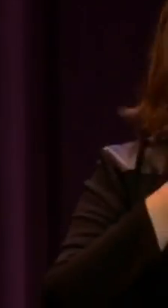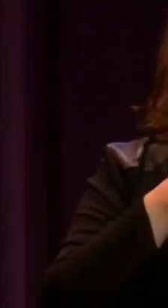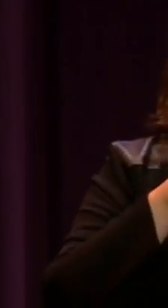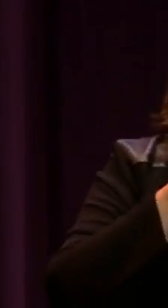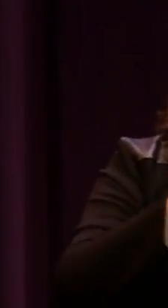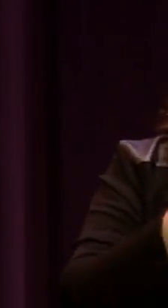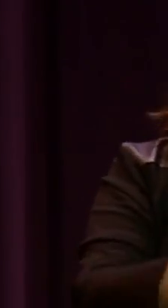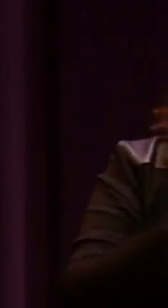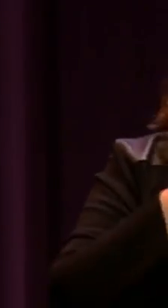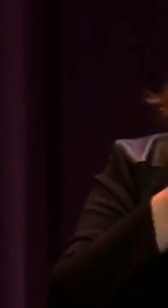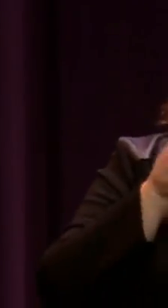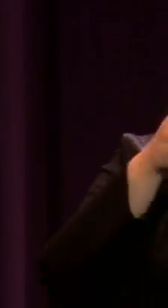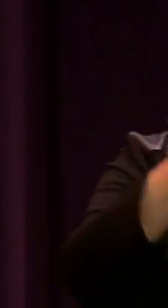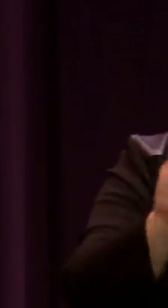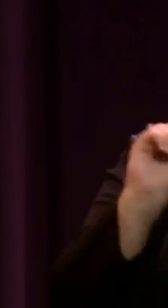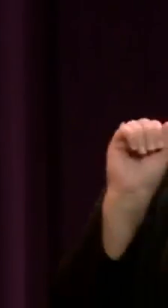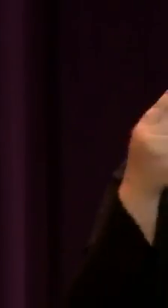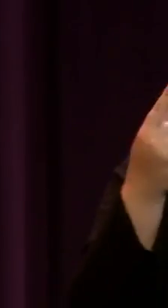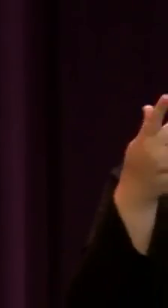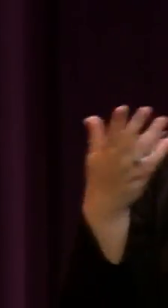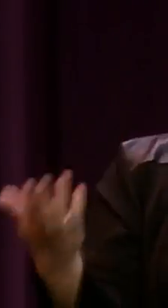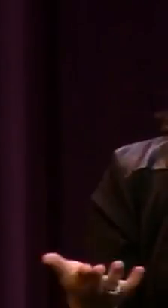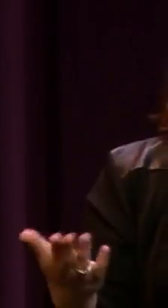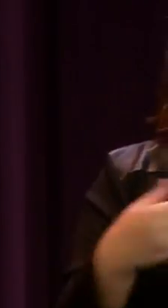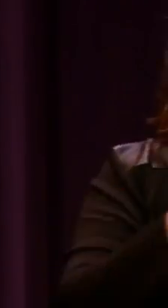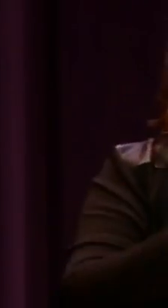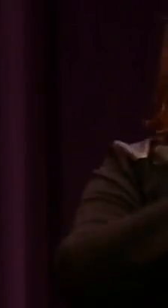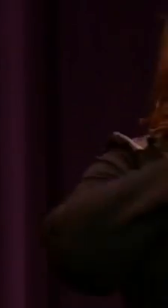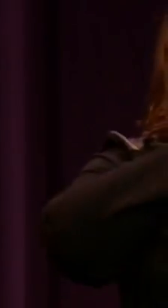THE OFFICE OF ATTORNEY GENERAL IS HERE TO ENSURE THAT THAT